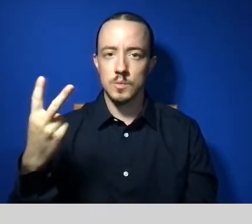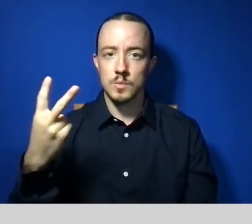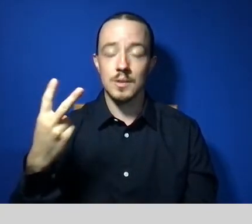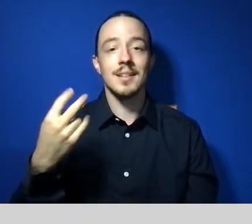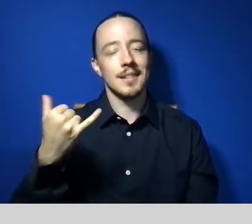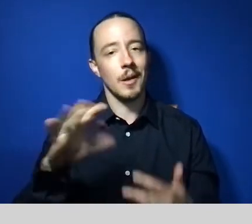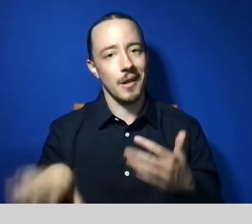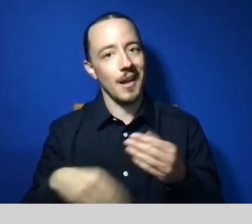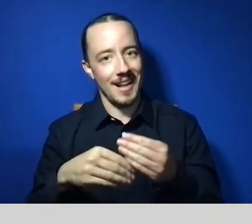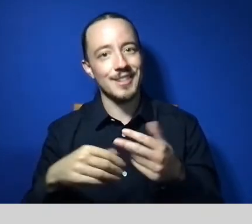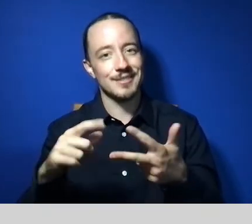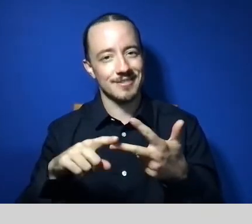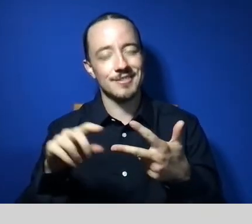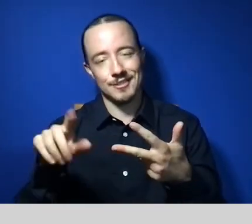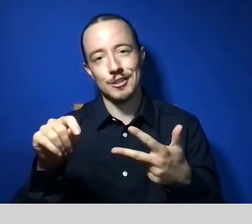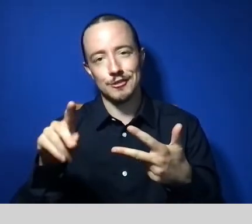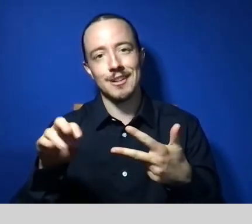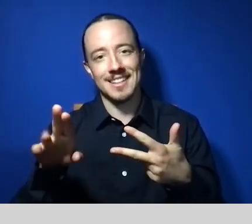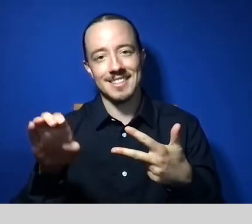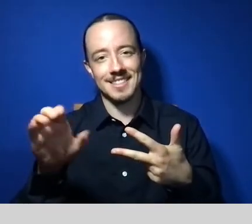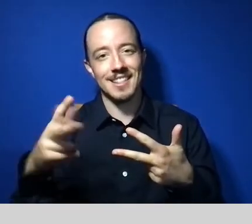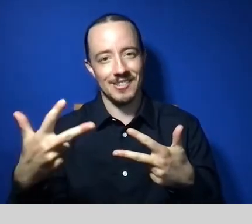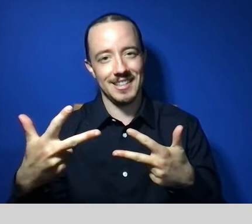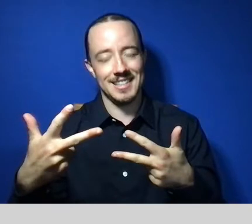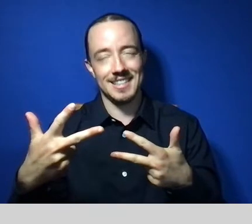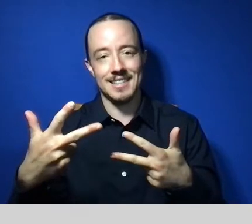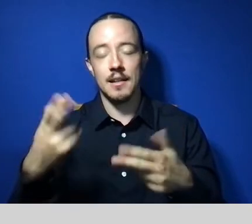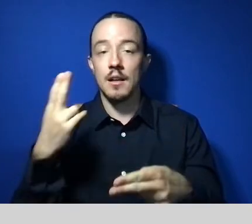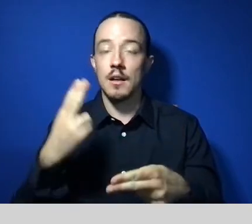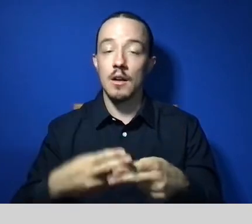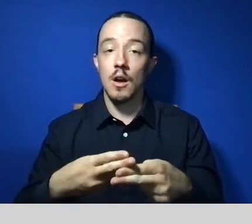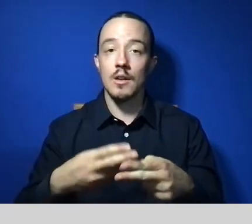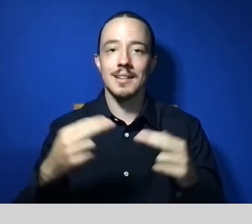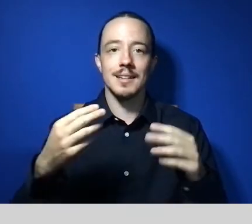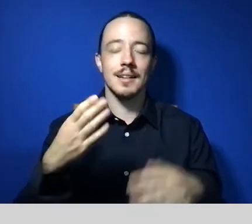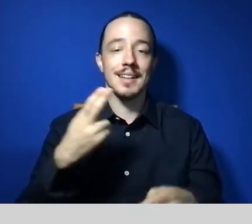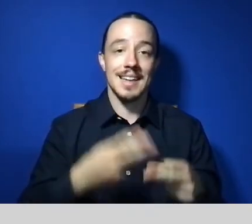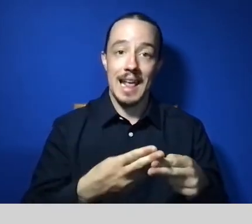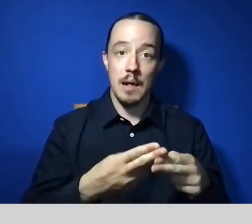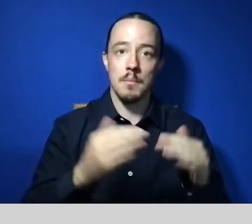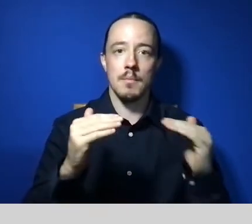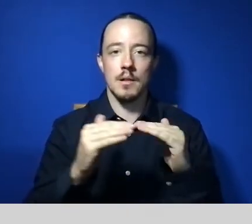So this time I had it a trace three and I called it with name equals name 3,